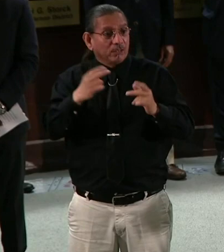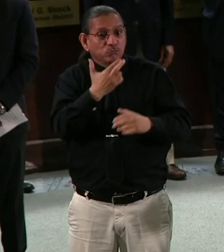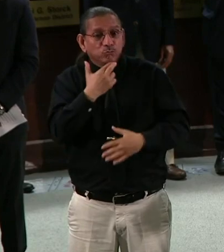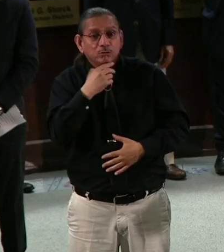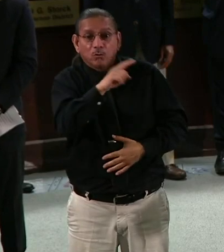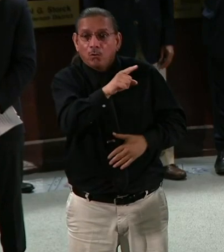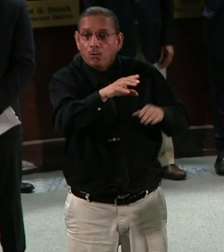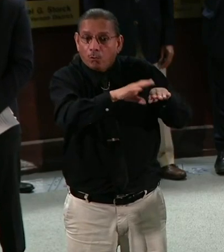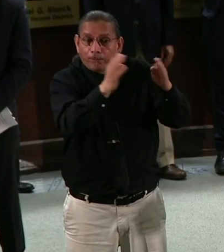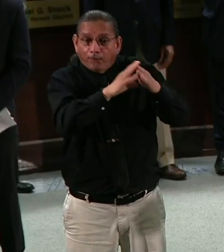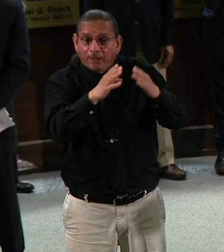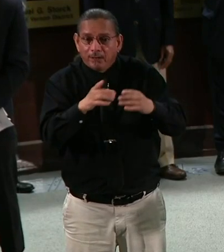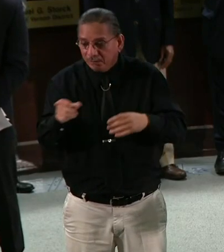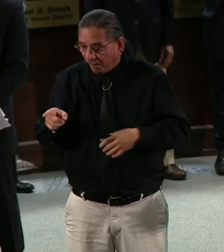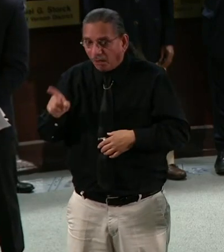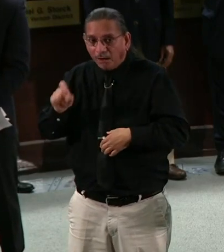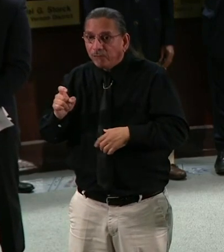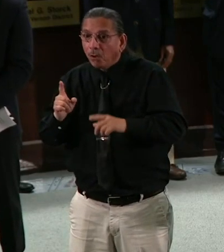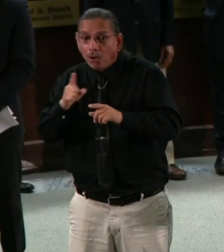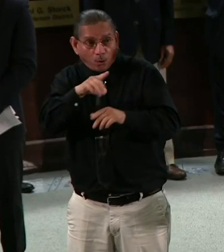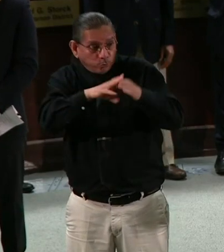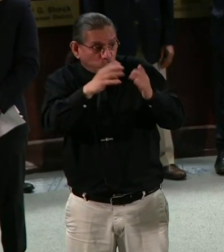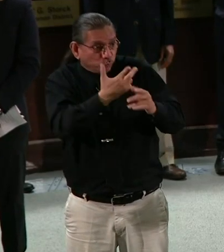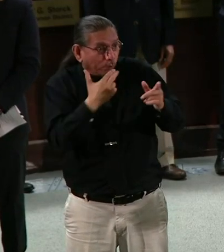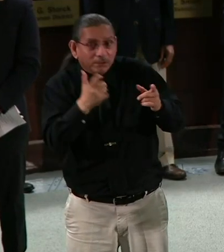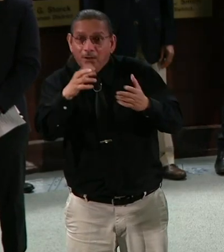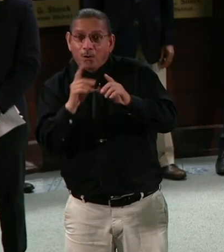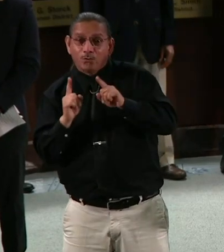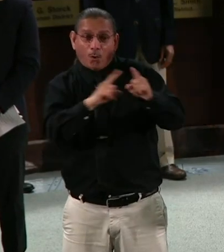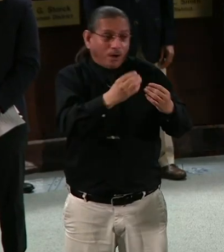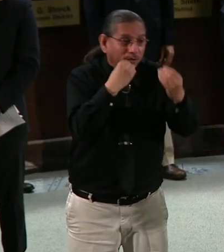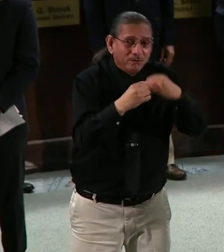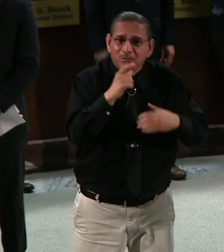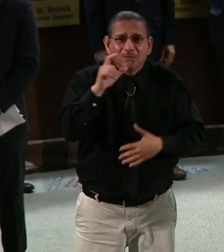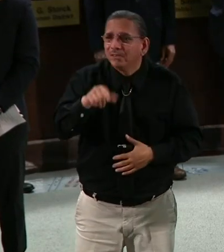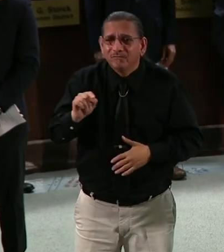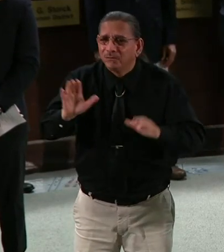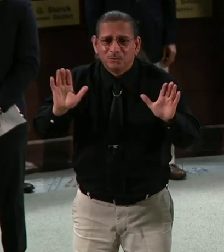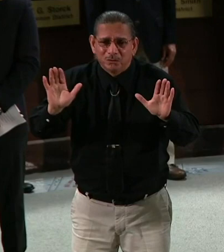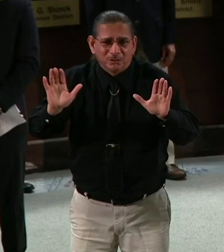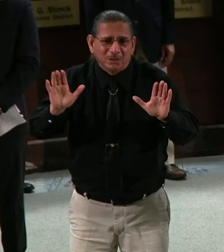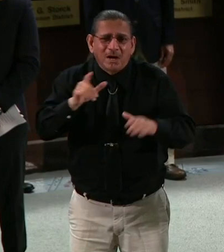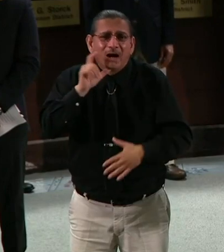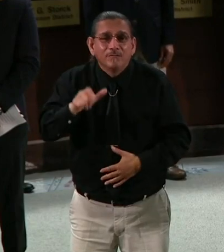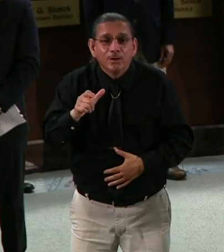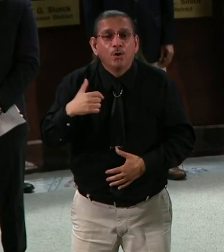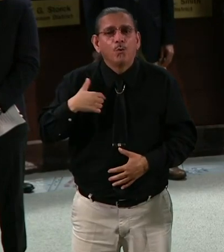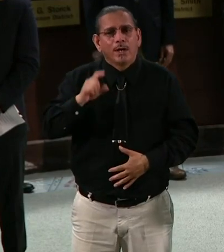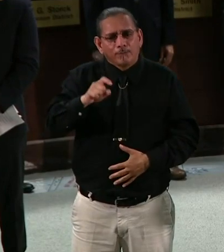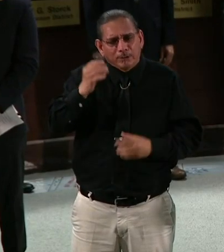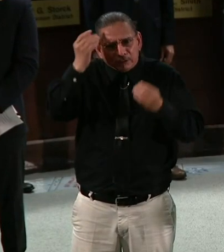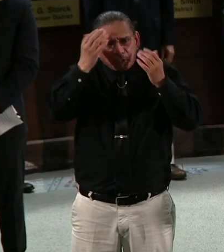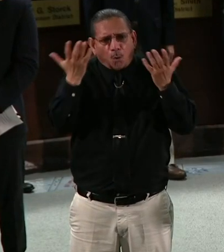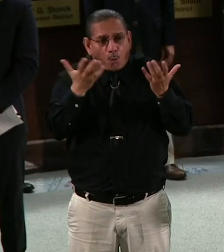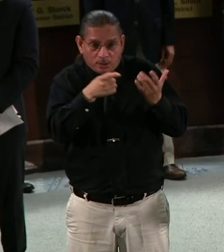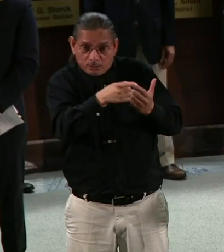TO GO DOES NOT MEAN YOU HAVE TO GO THERE. WE STILL NEED TO